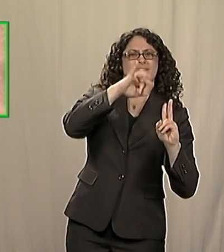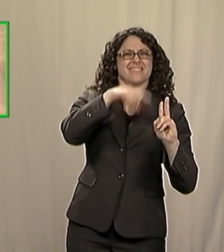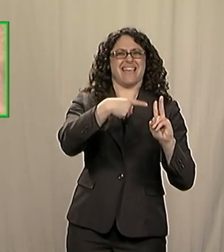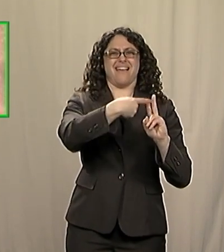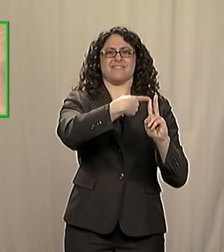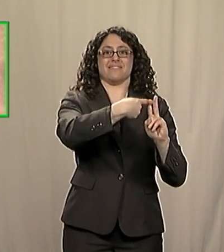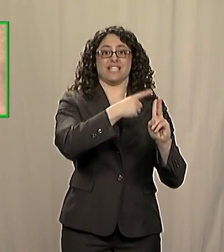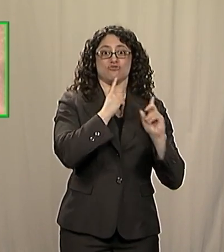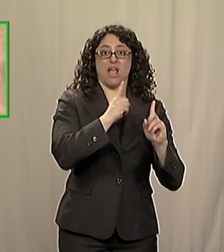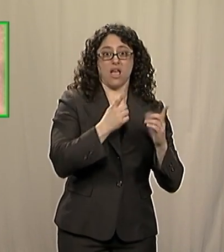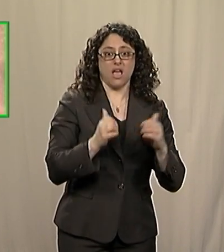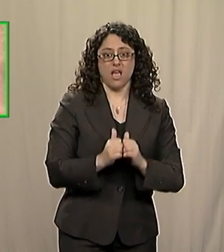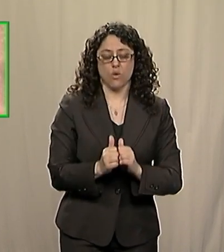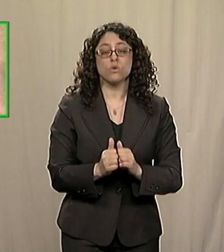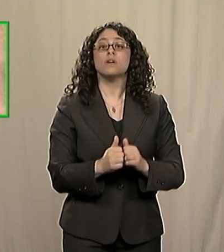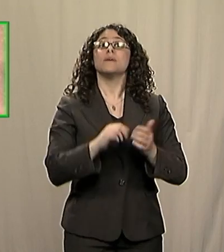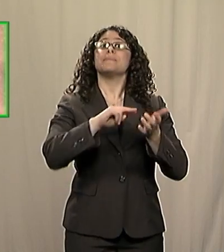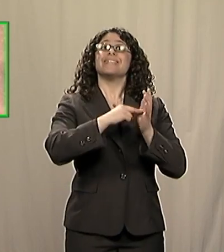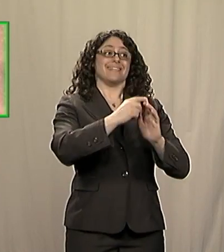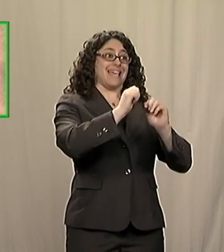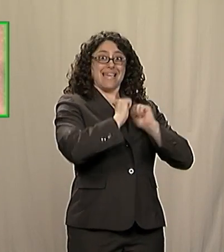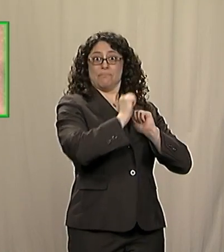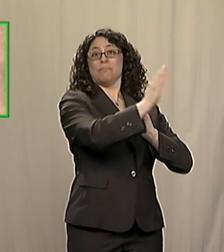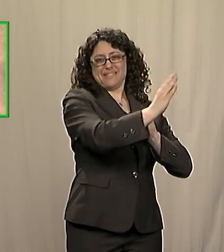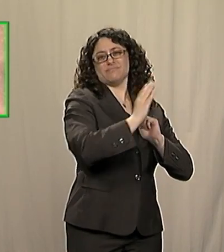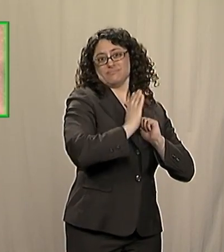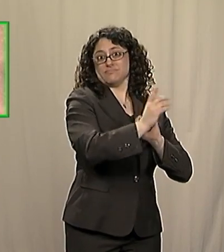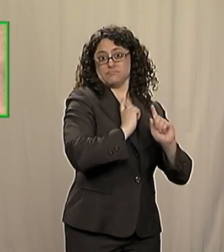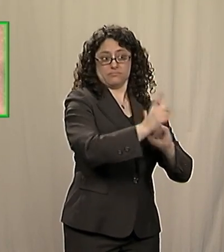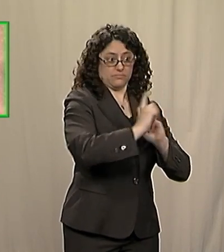the first two participants, A and B, have to diverge